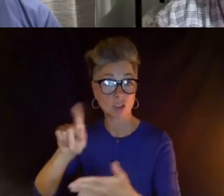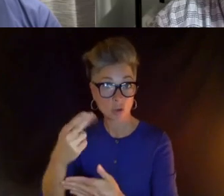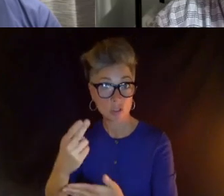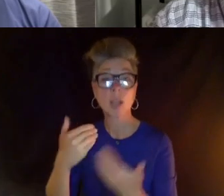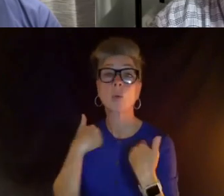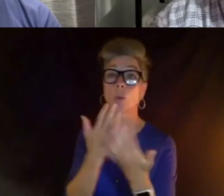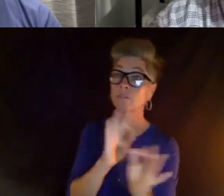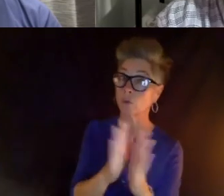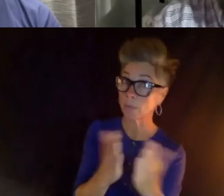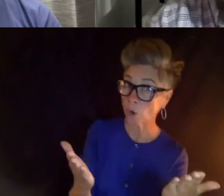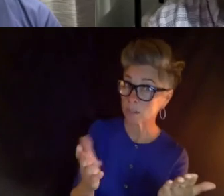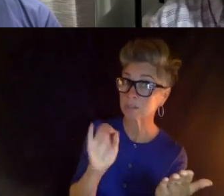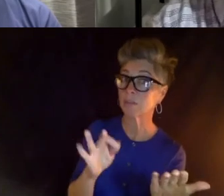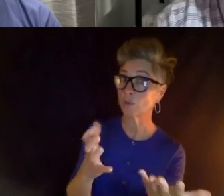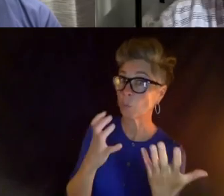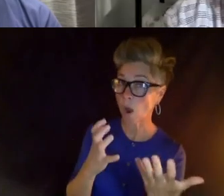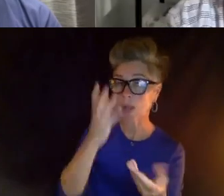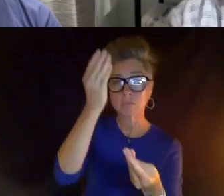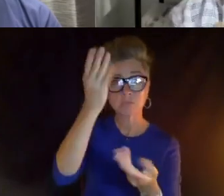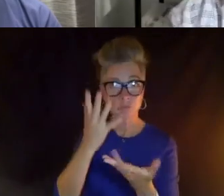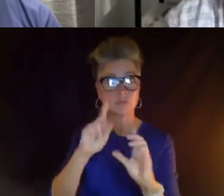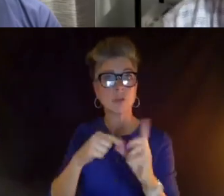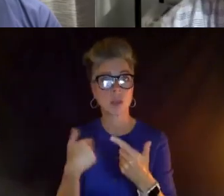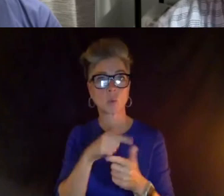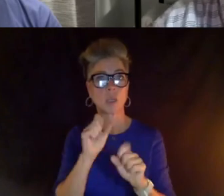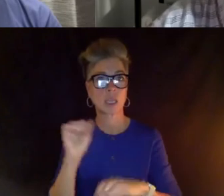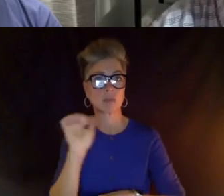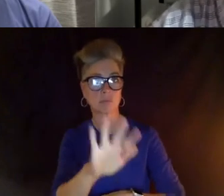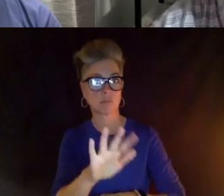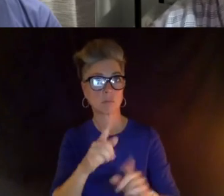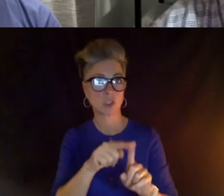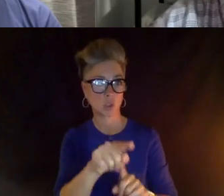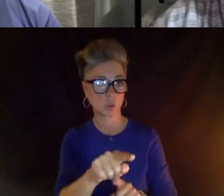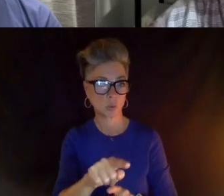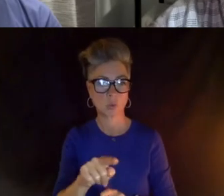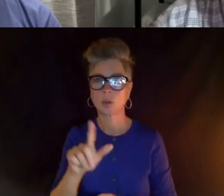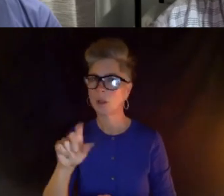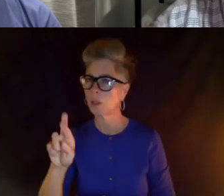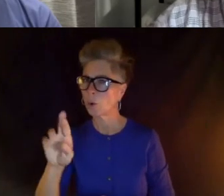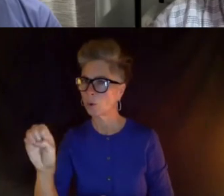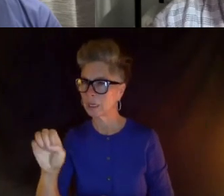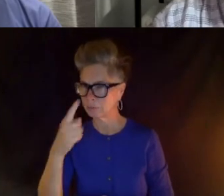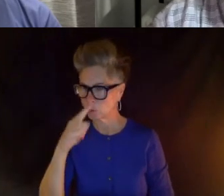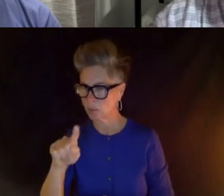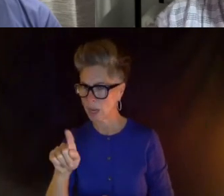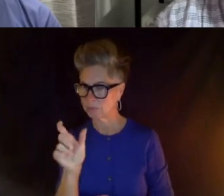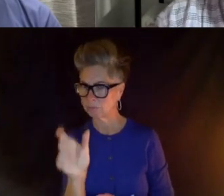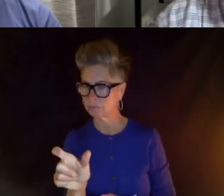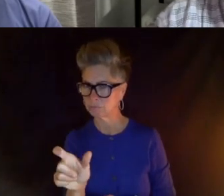Lori or if Caleb can you drop the form in the chat box, that would be great. And then on Saturday,